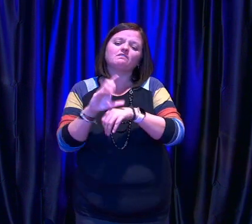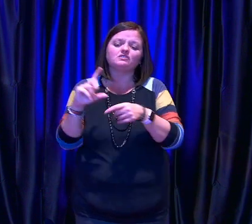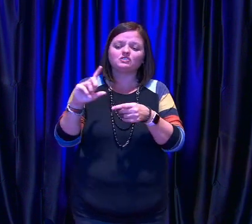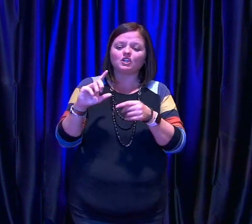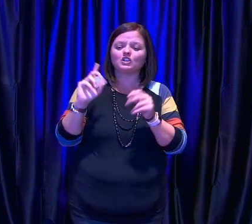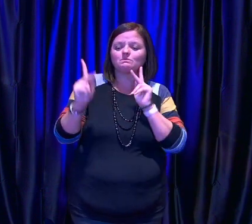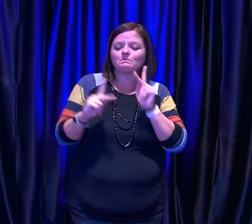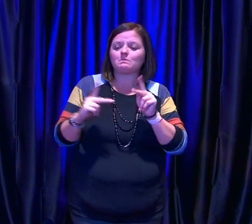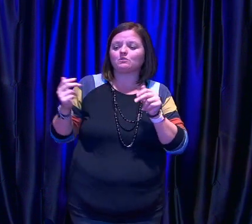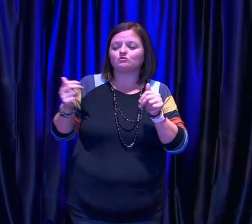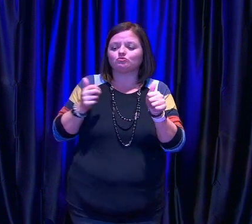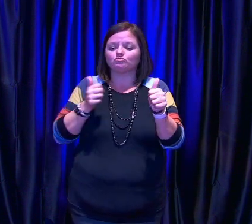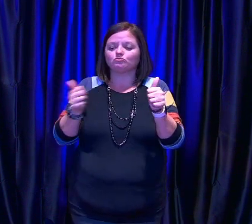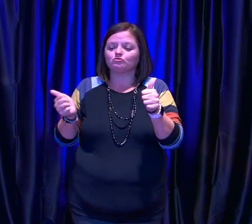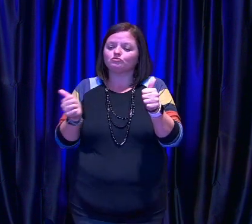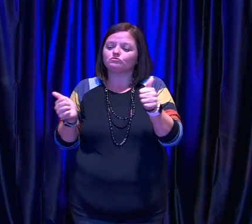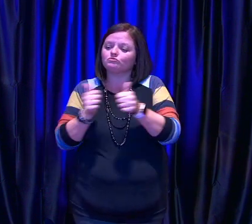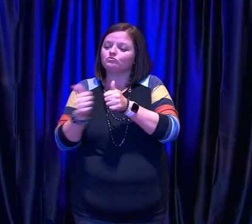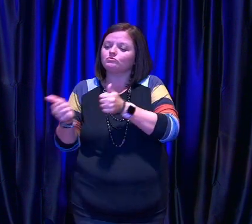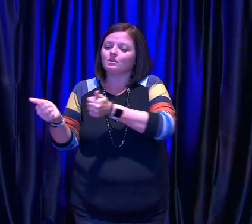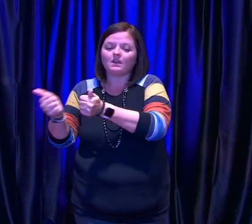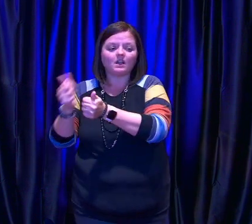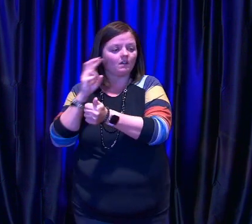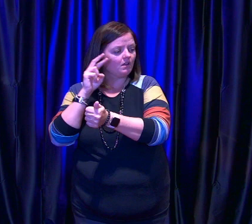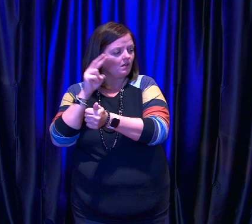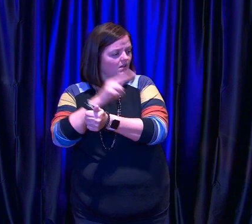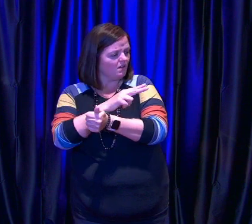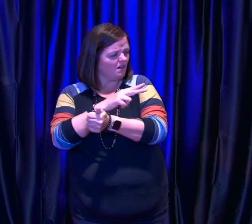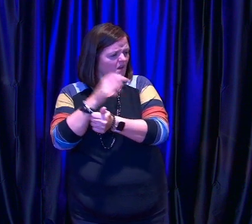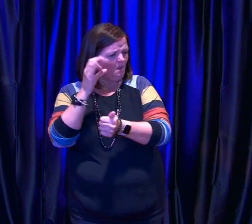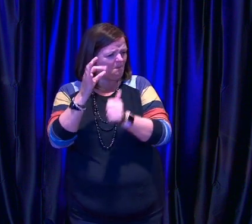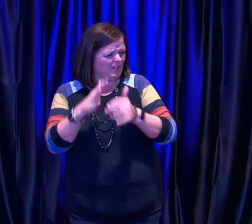by and there's the pastor's wife in shorts no less